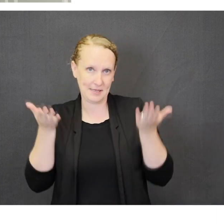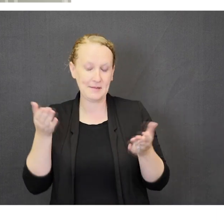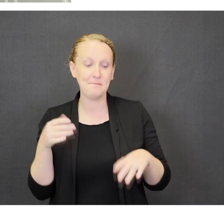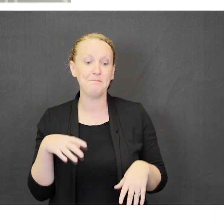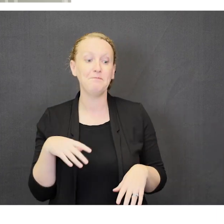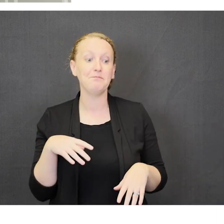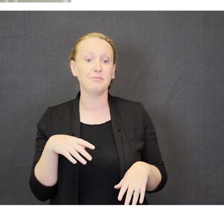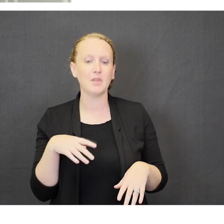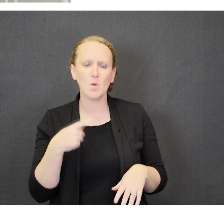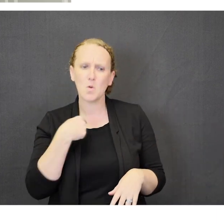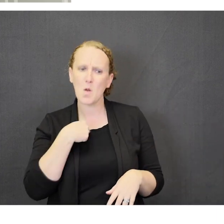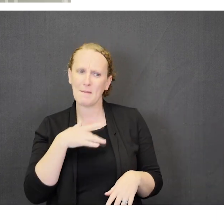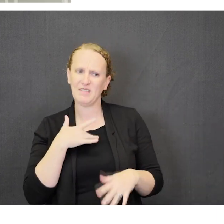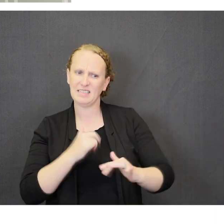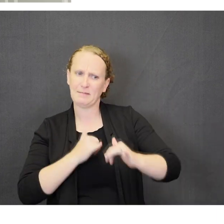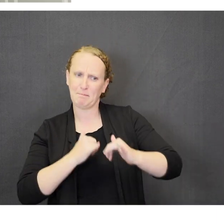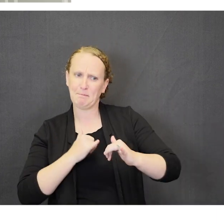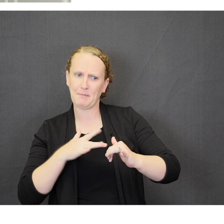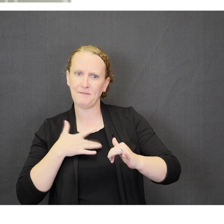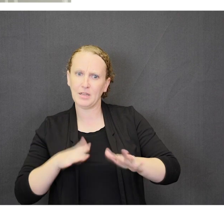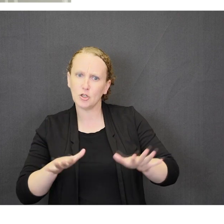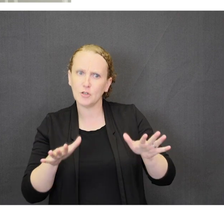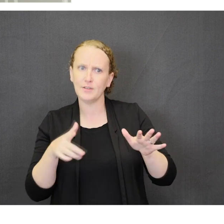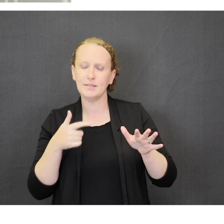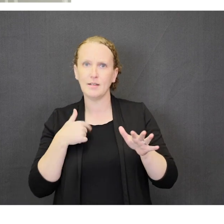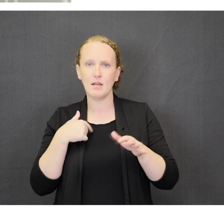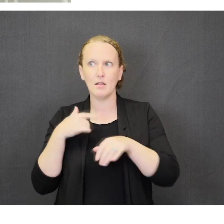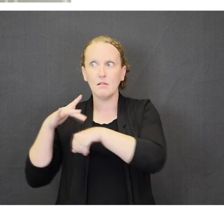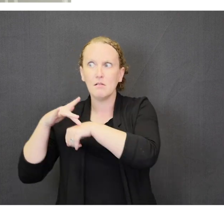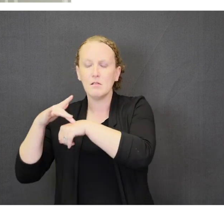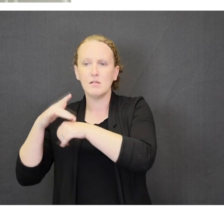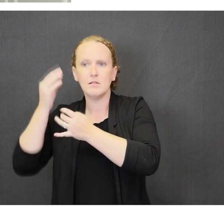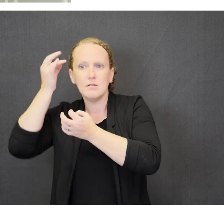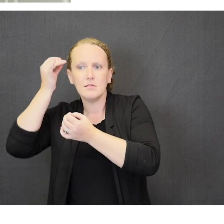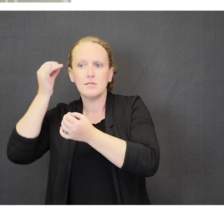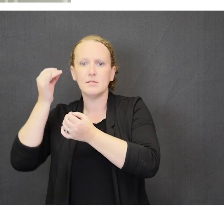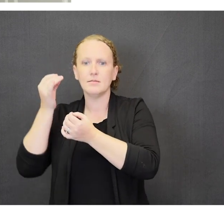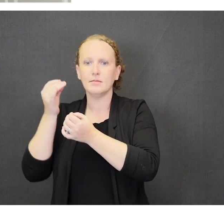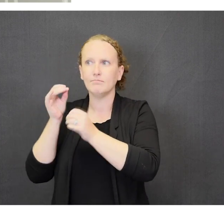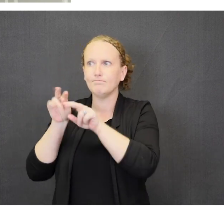feeling nervous too I'm finding myself thinking about it I'm finding myself